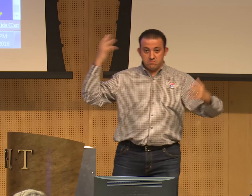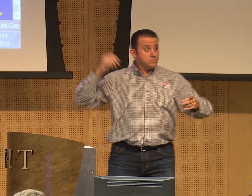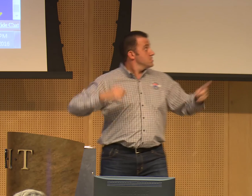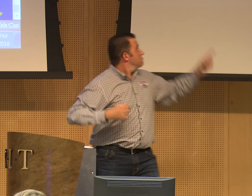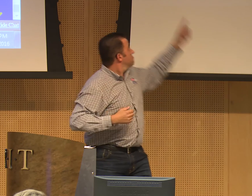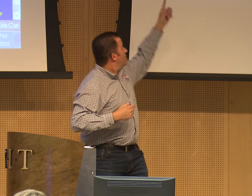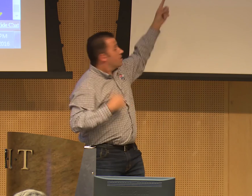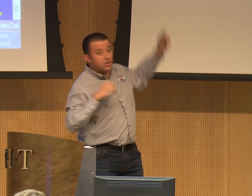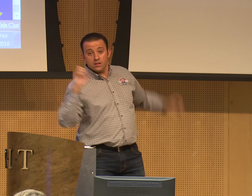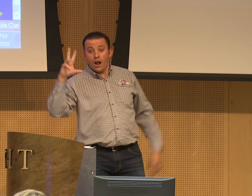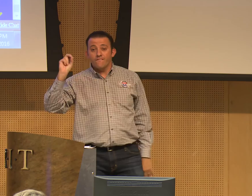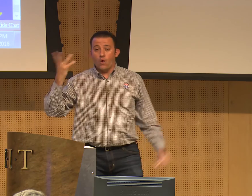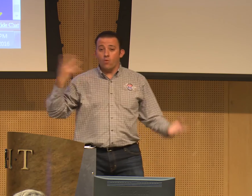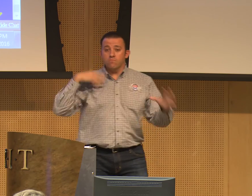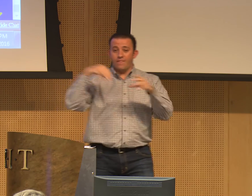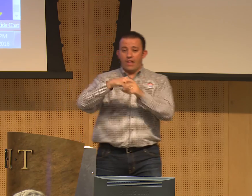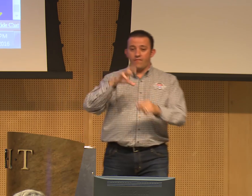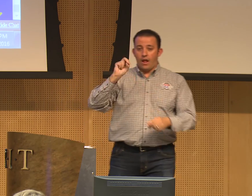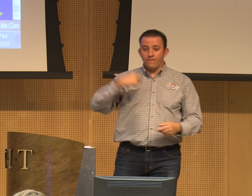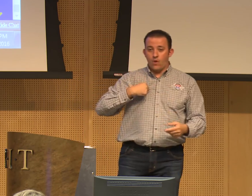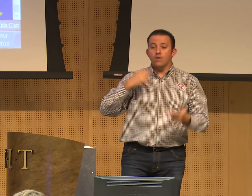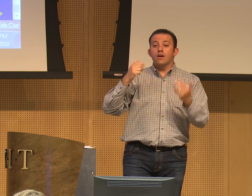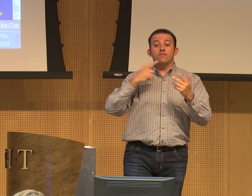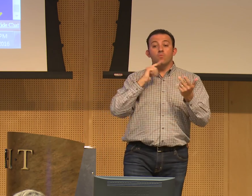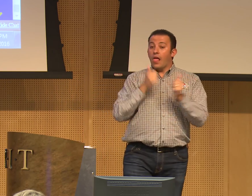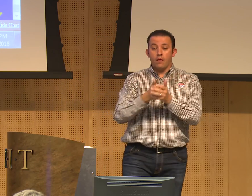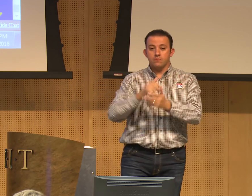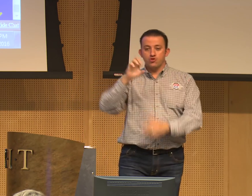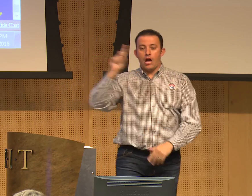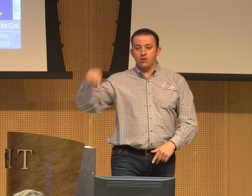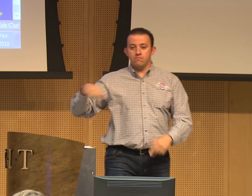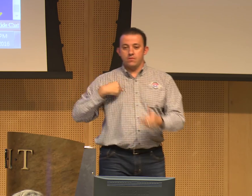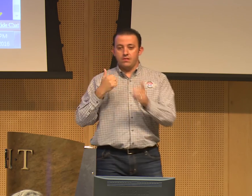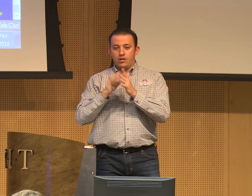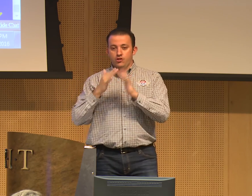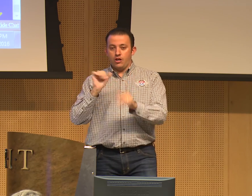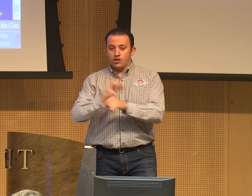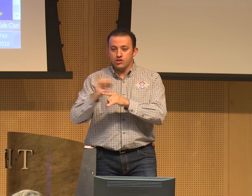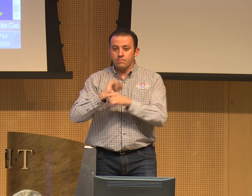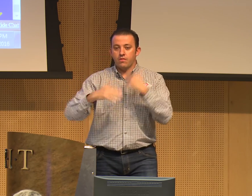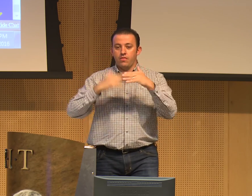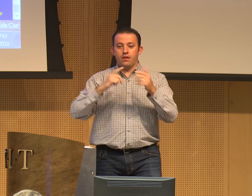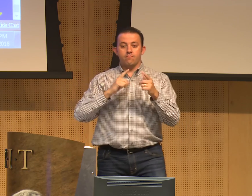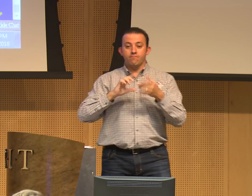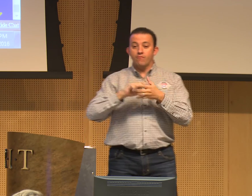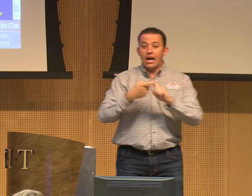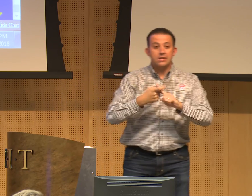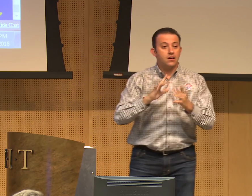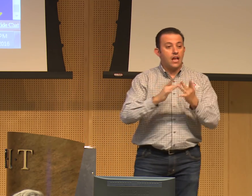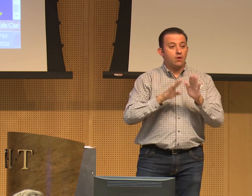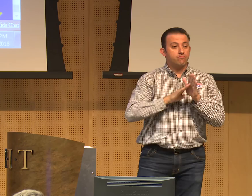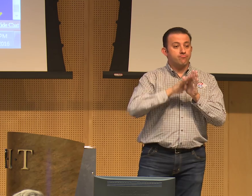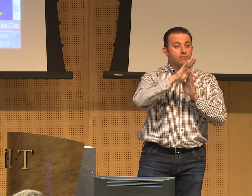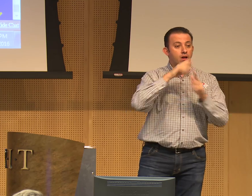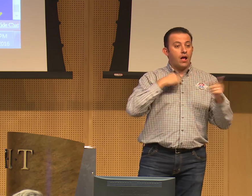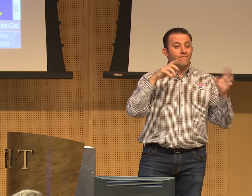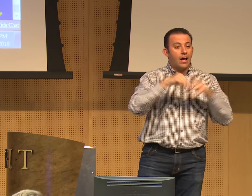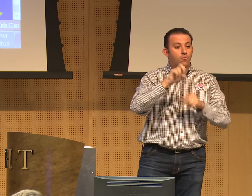So Convo Relay. I'm involved with Convo. And Jarrod helped me there, right? He helped me with my internship. He helped me through my friendship, with my life,